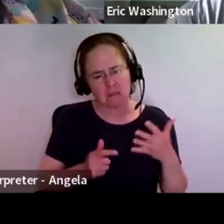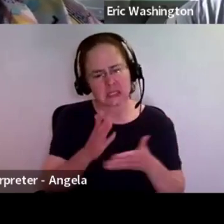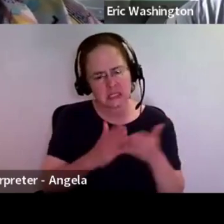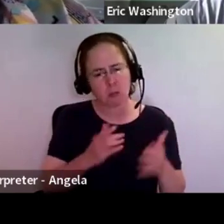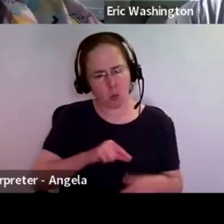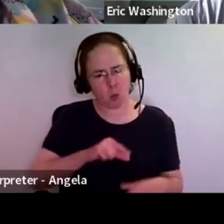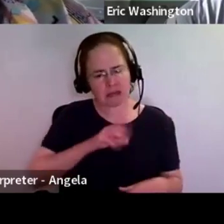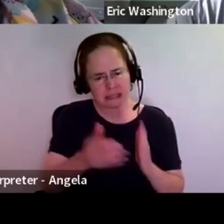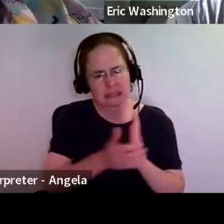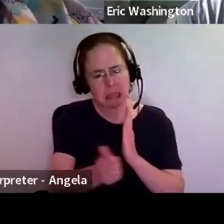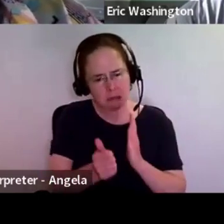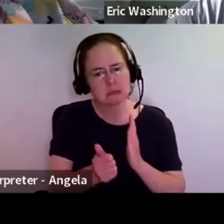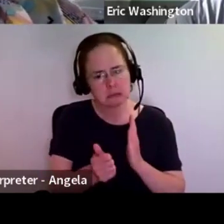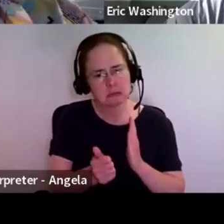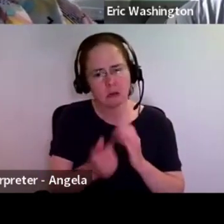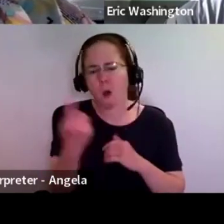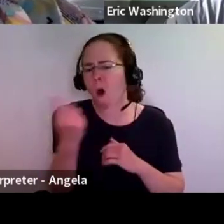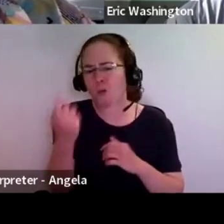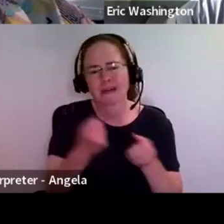I've been doing like I've always been doing it, but I just didn't